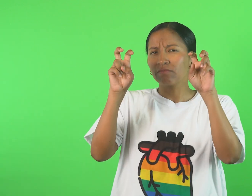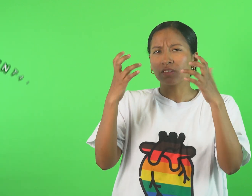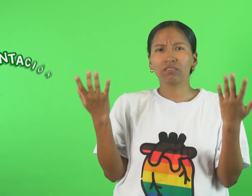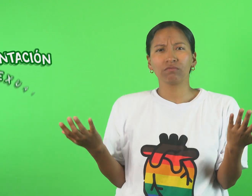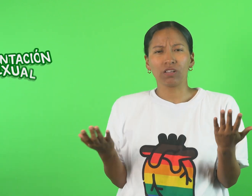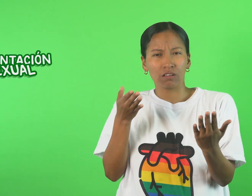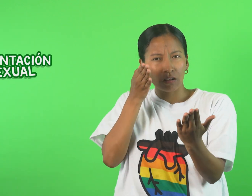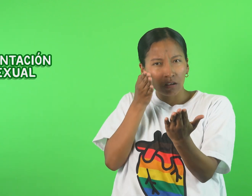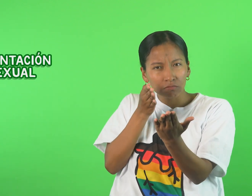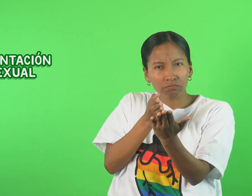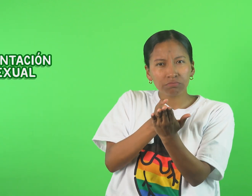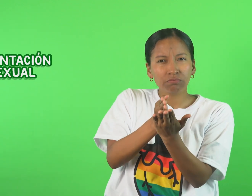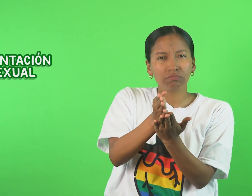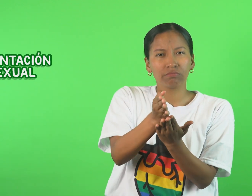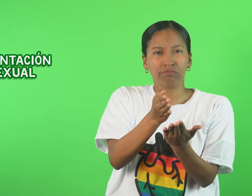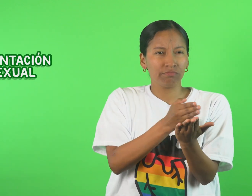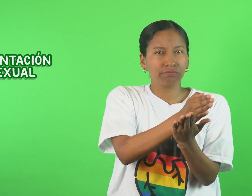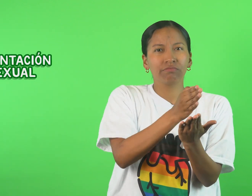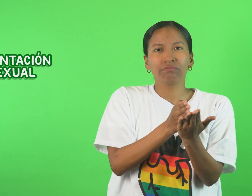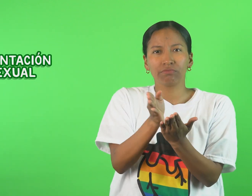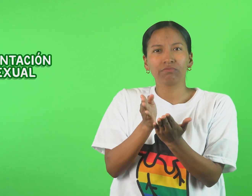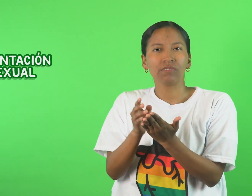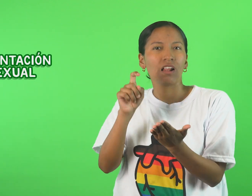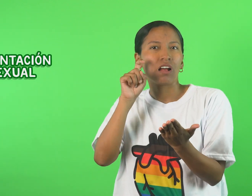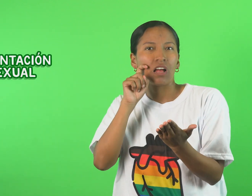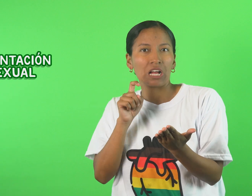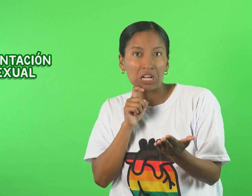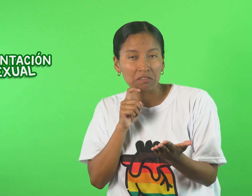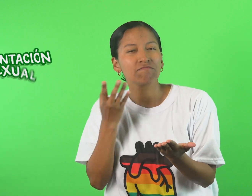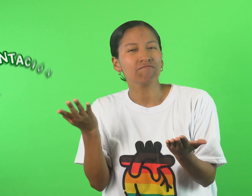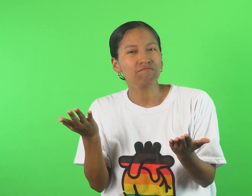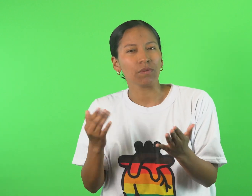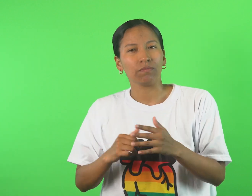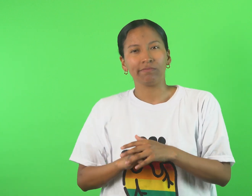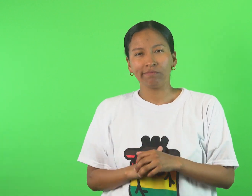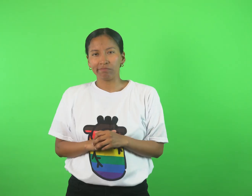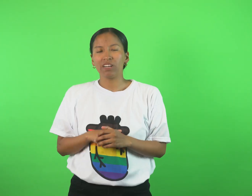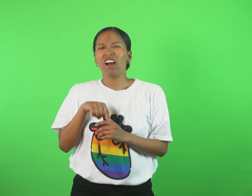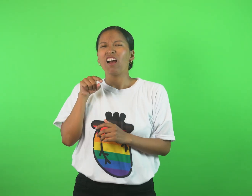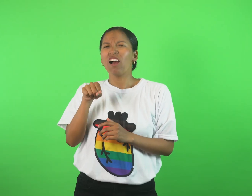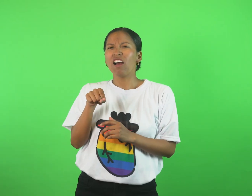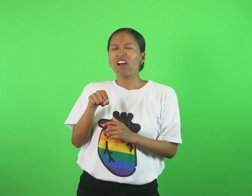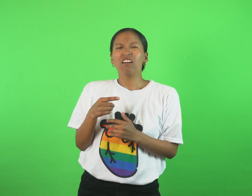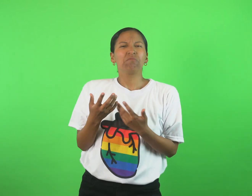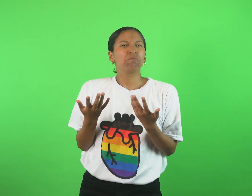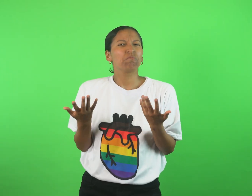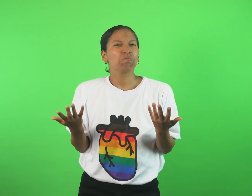let's talk about sexual orientation, which is the ability